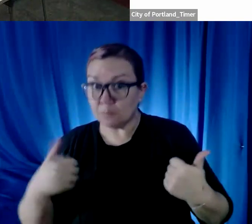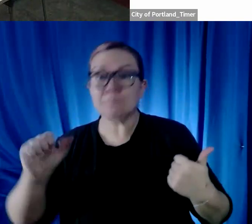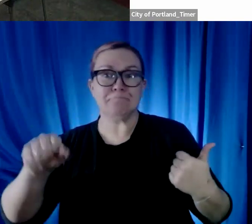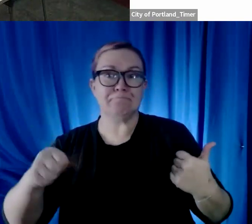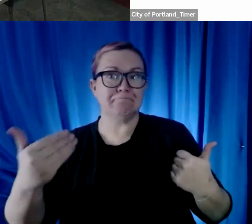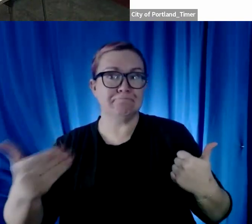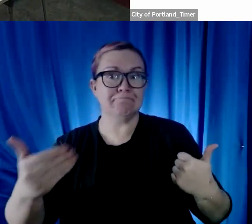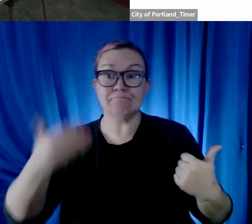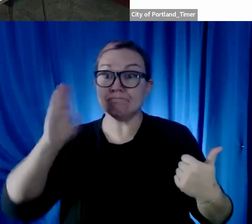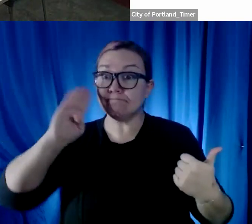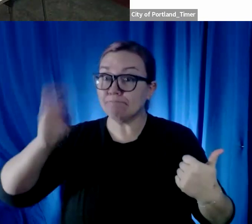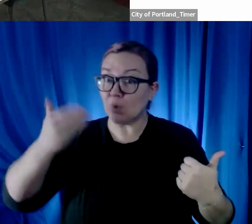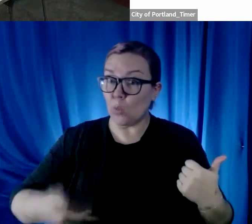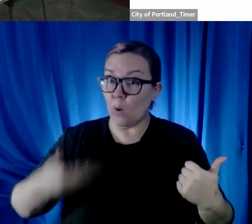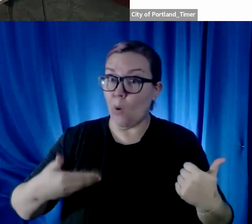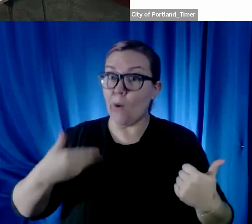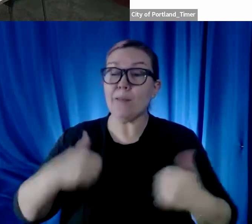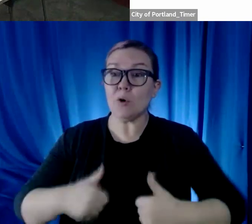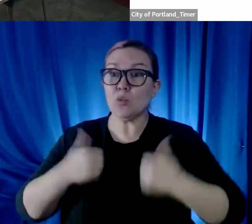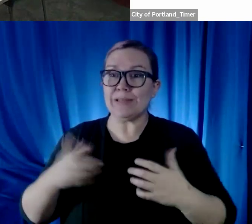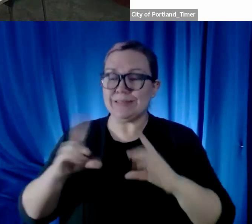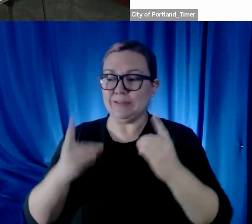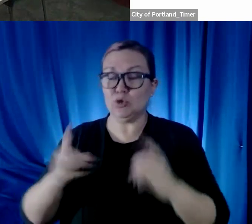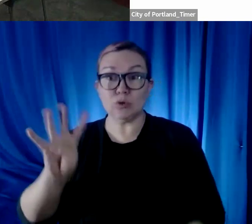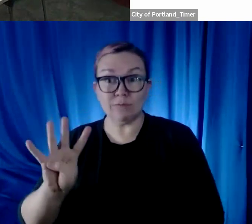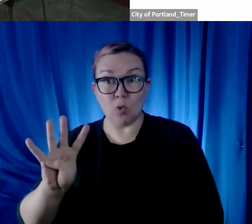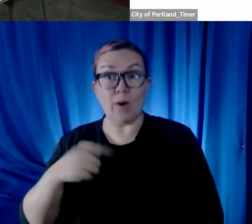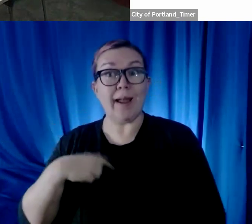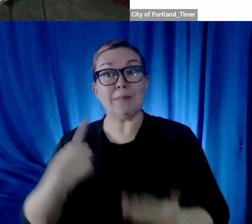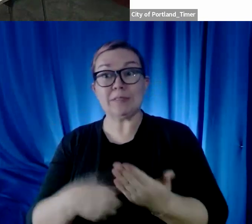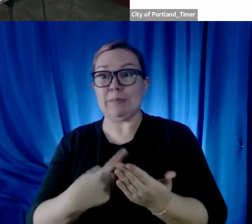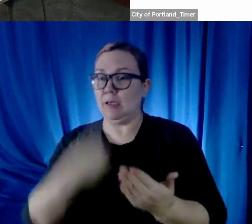Hello, can you hear me? Hi, my name is Matt Shipke and I'm a resident of District 4 and I'm speaking on my own behalf.